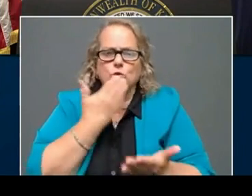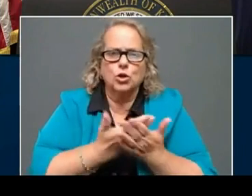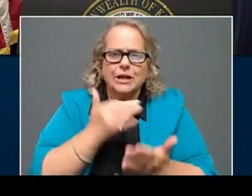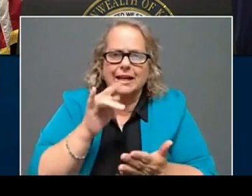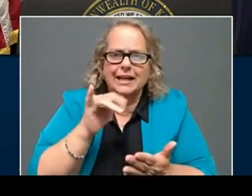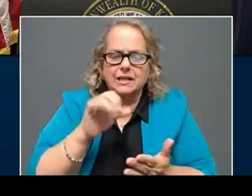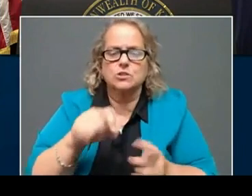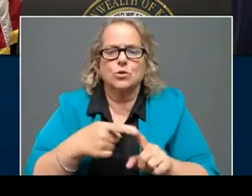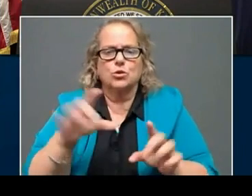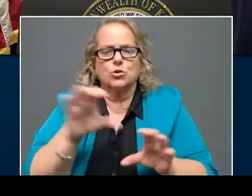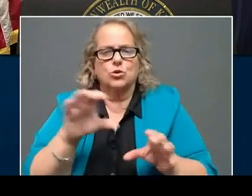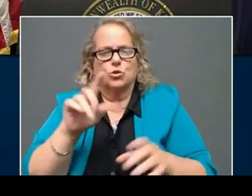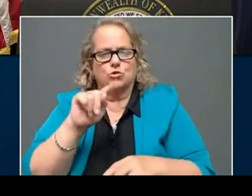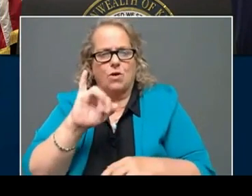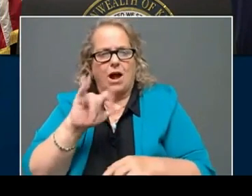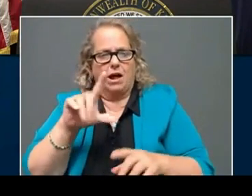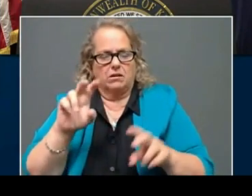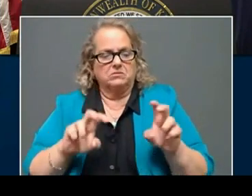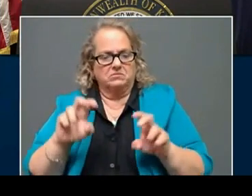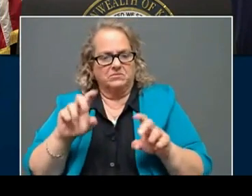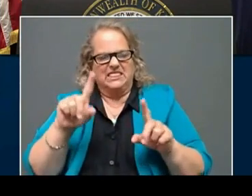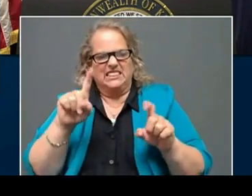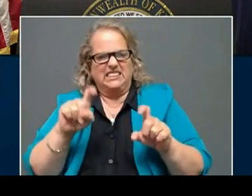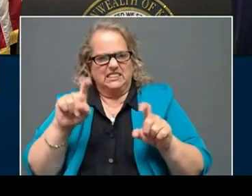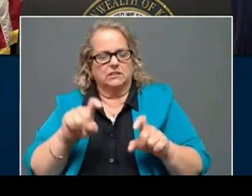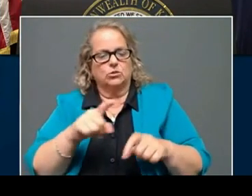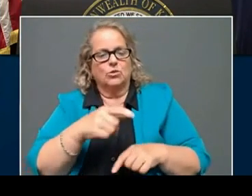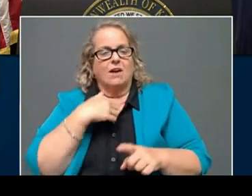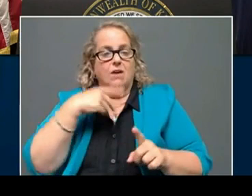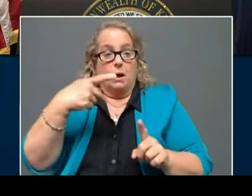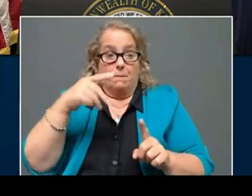group that's unvaccinated and you have a trial group that gets the vaccine.